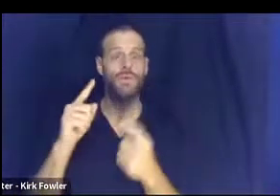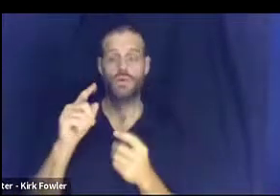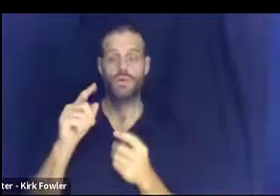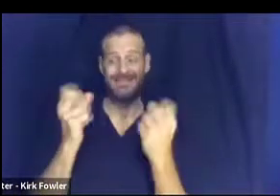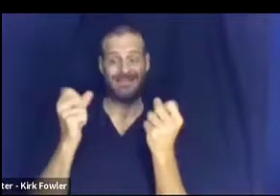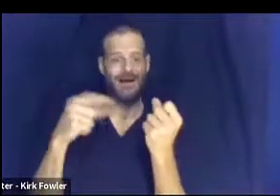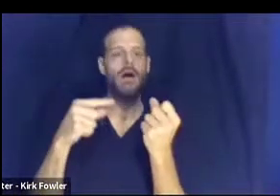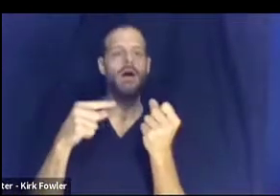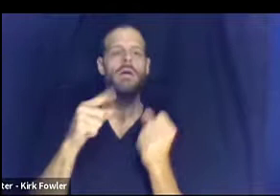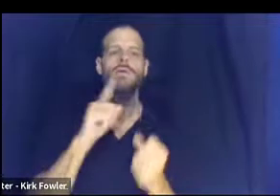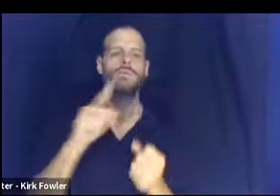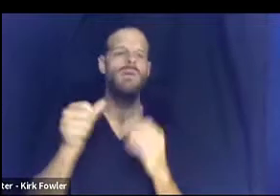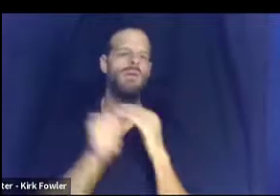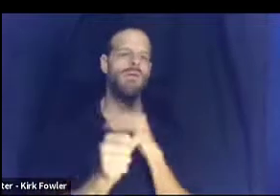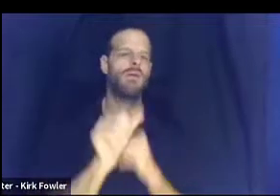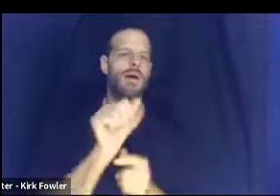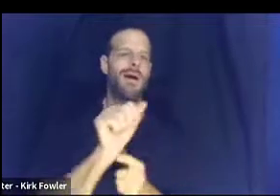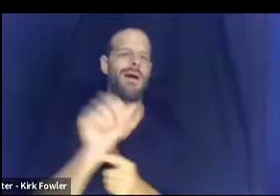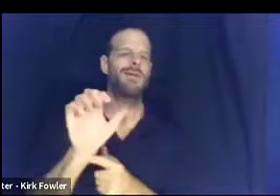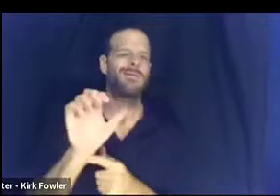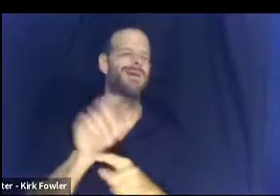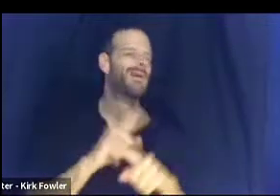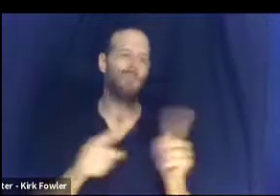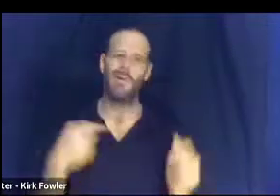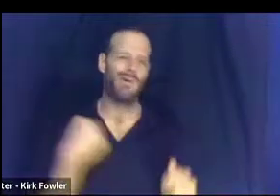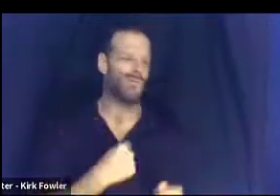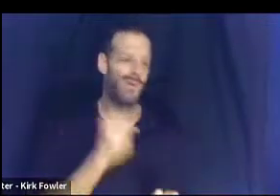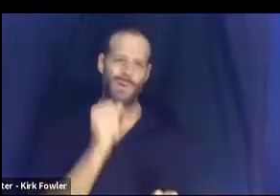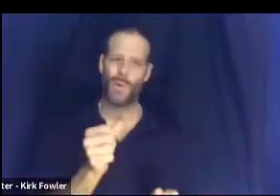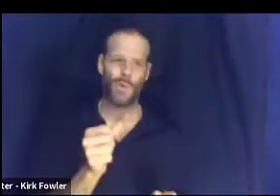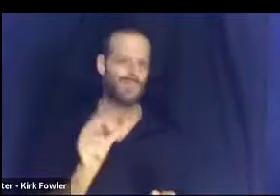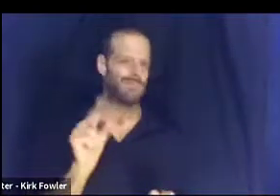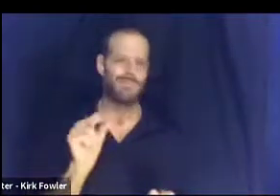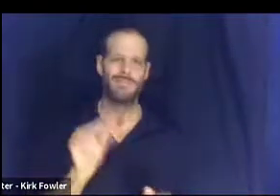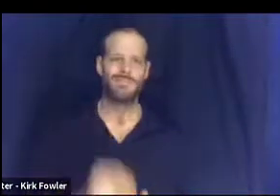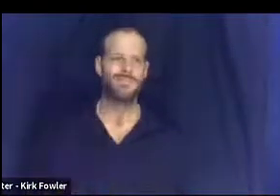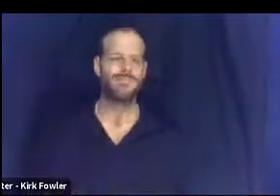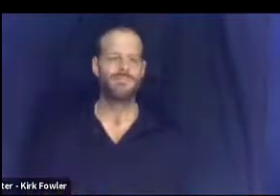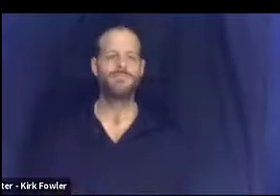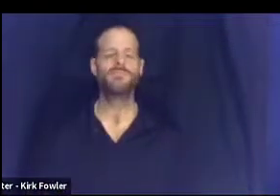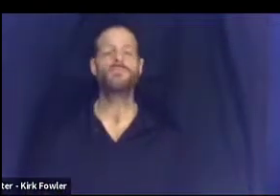But I think that we don't. So, but this is to remind you that AAC includes